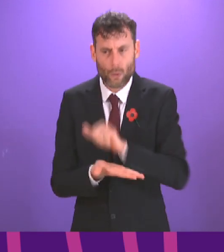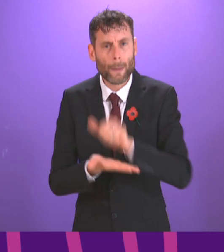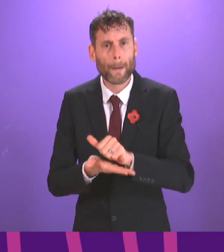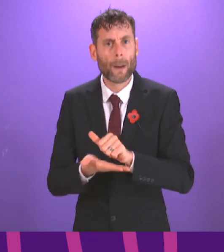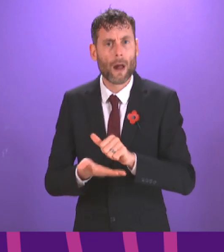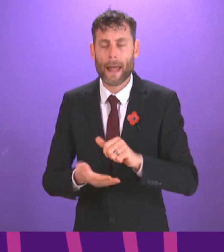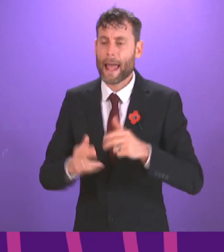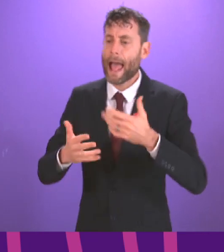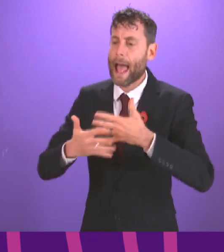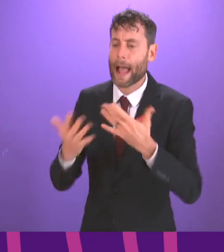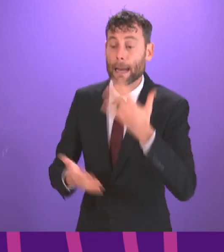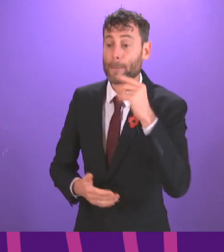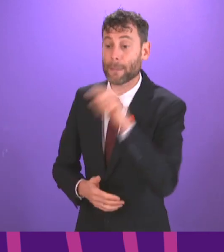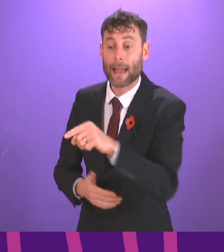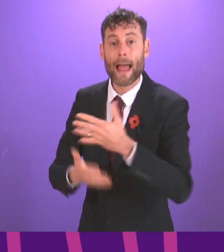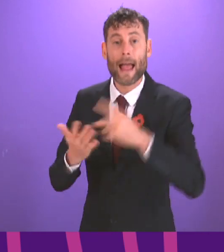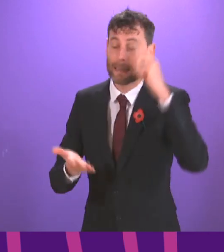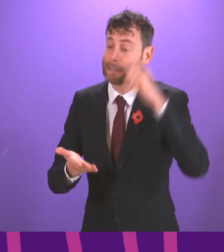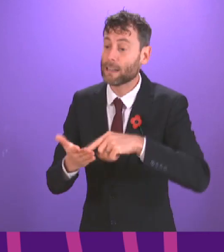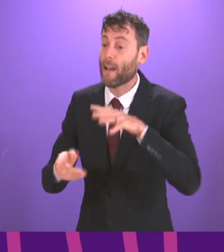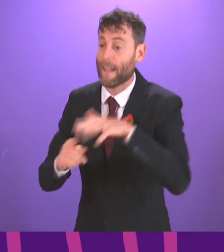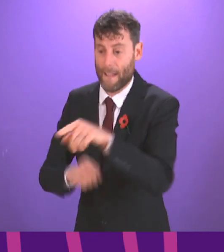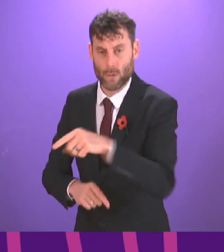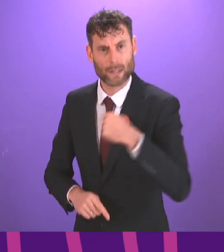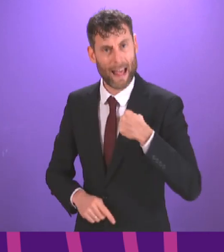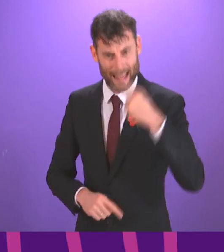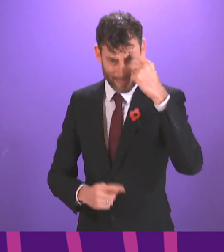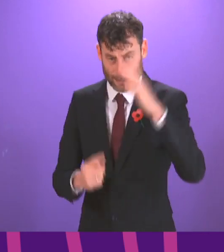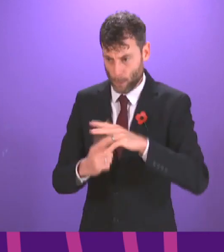do not shy away from that, but more than anything, that we take all possible steps to keep those